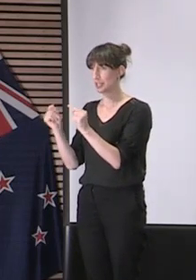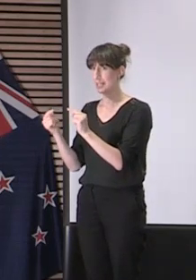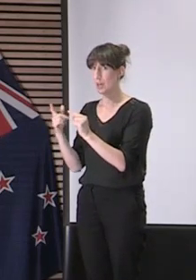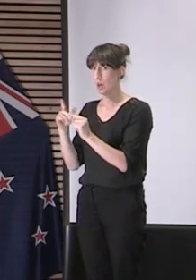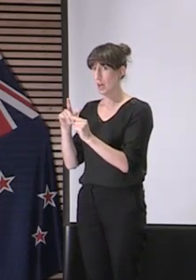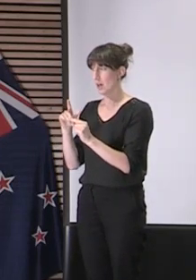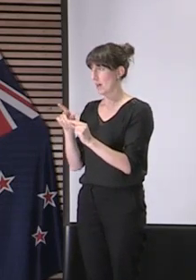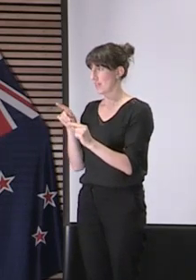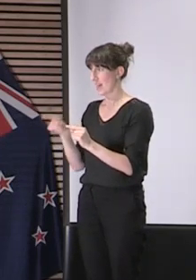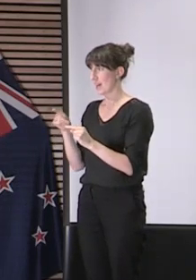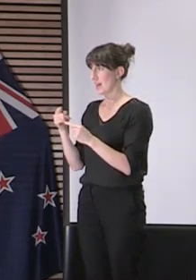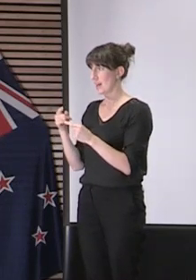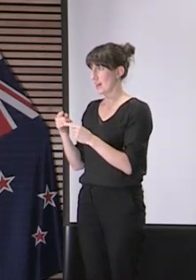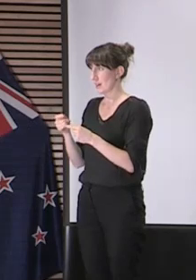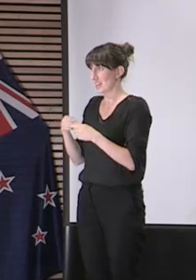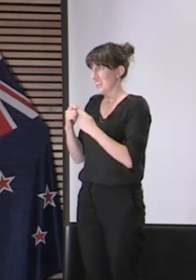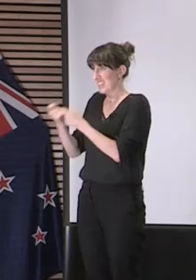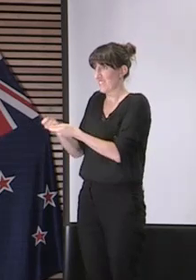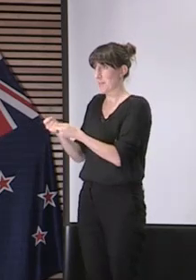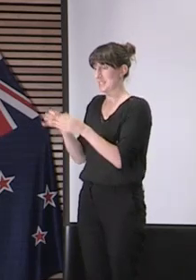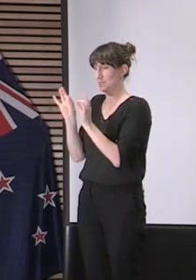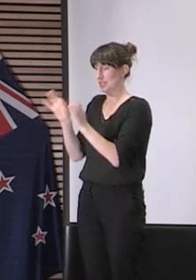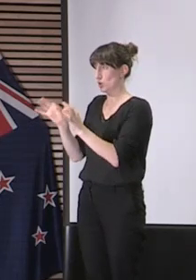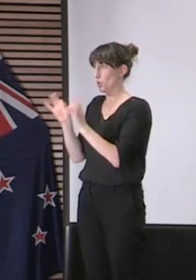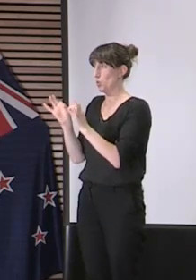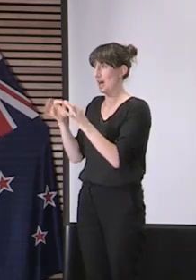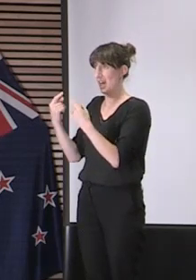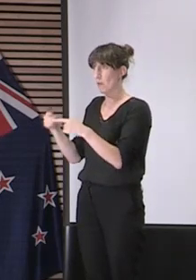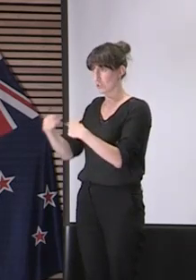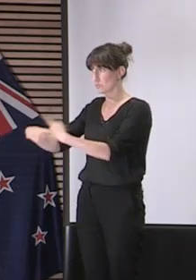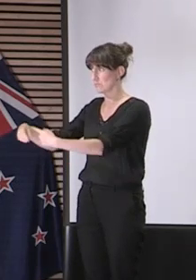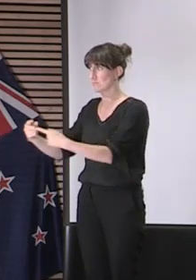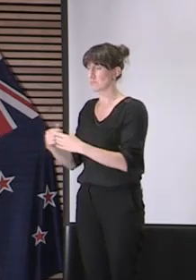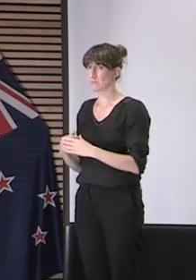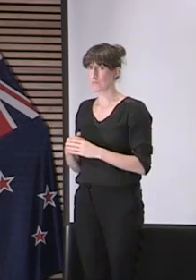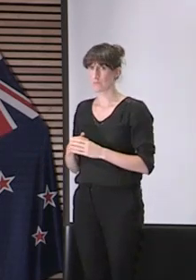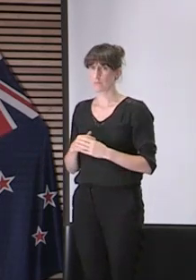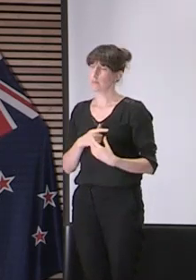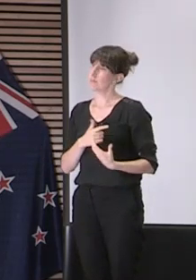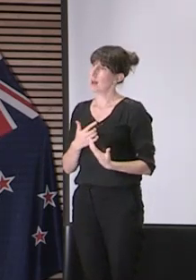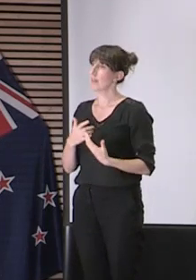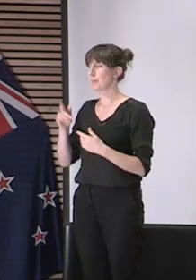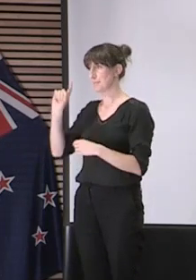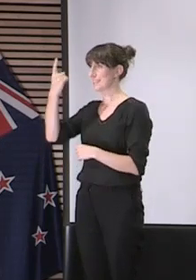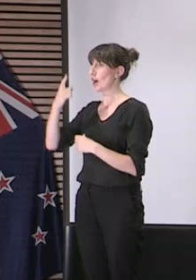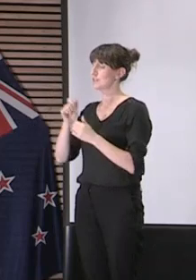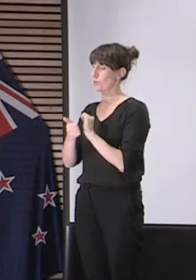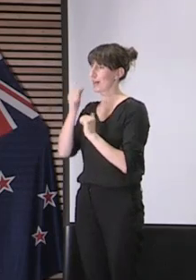granted an exemption if the NRL were to restart in Australia and is the Government in conversations with them? PRIME MINISTER JACINDA